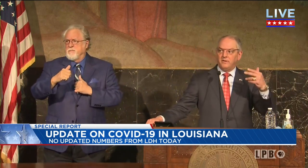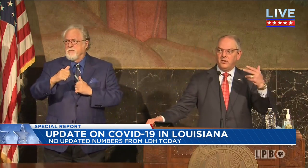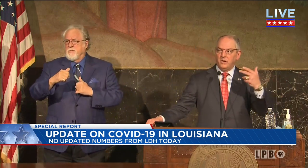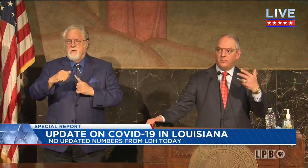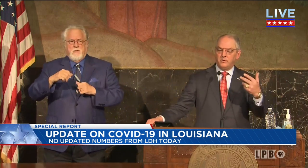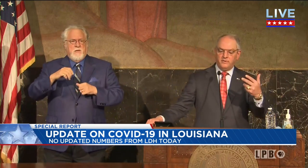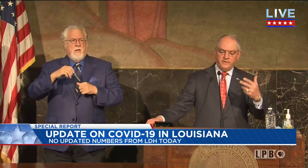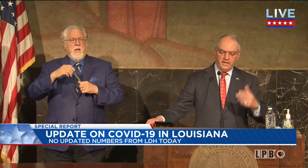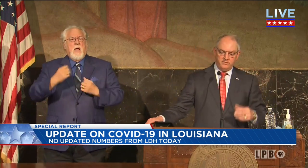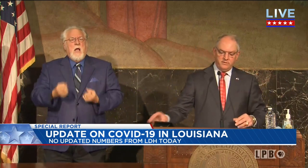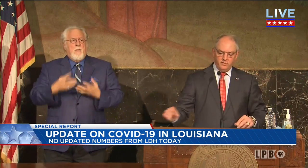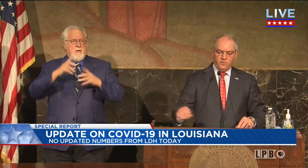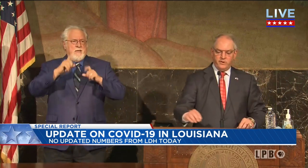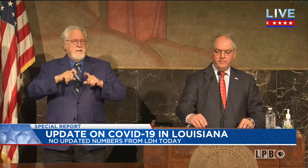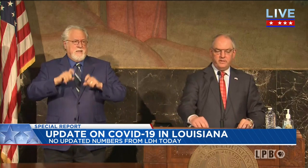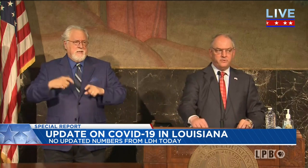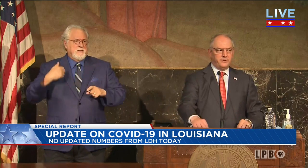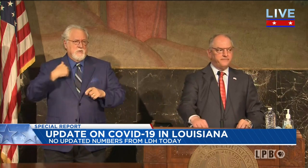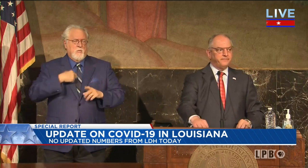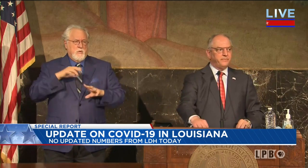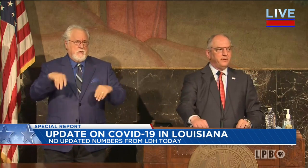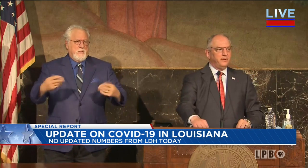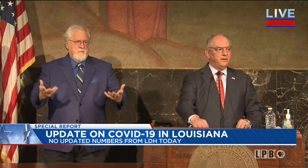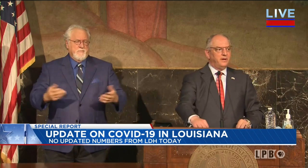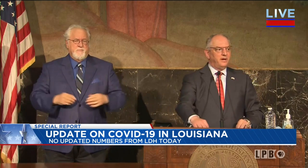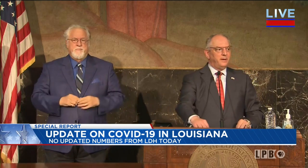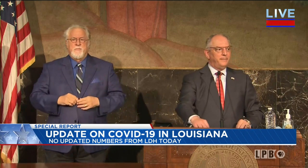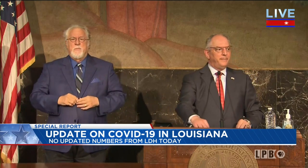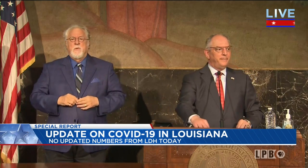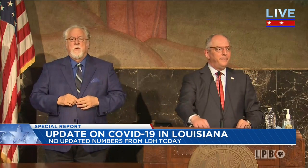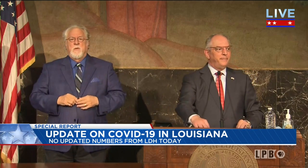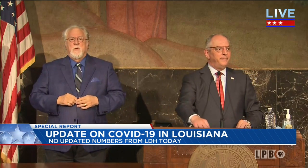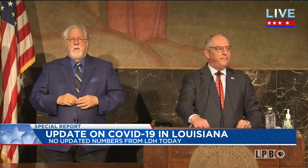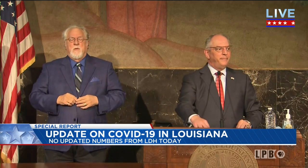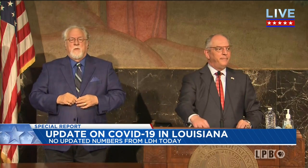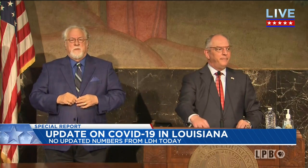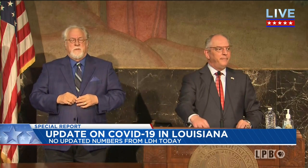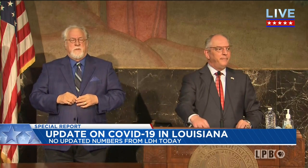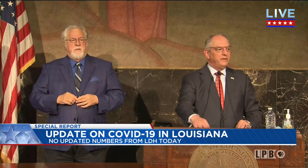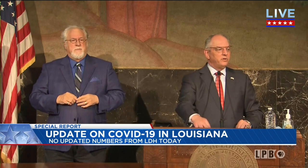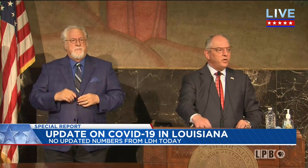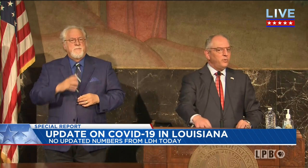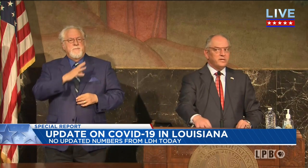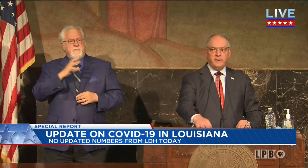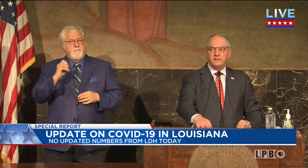THE MONTH OF JUNE. SO WE'RE WAY AHEAD OF WHERE